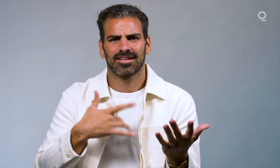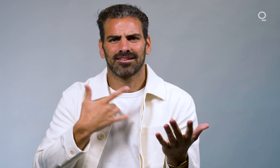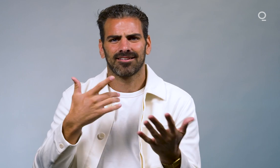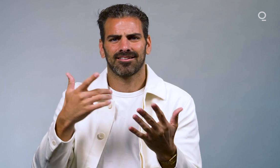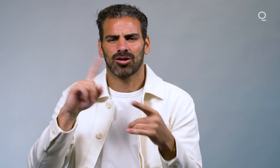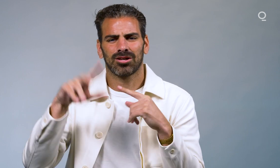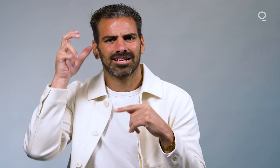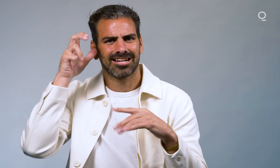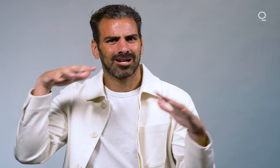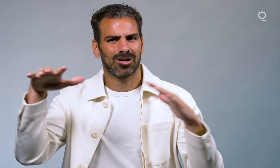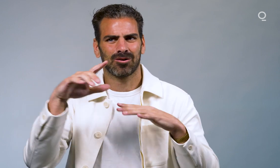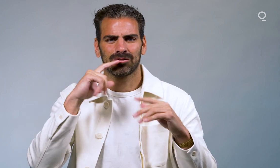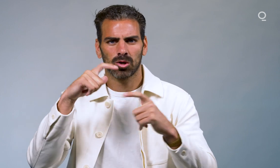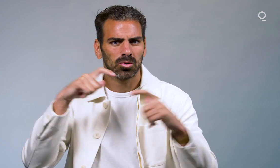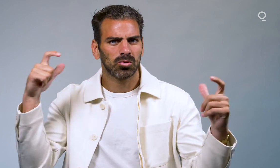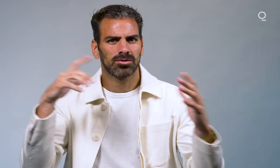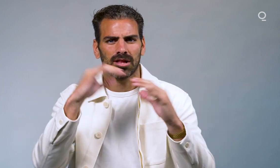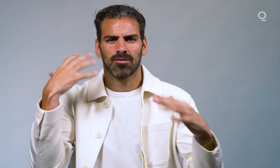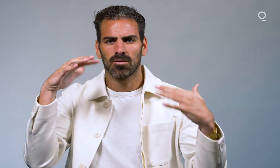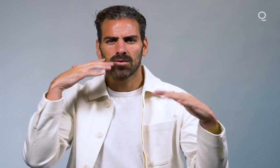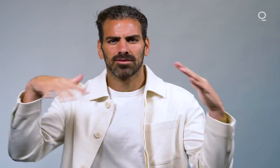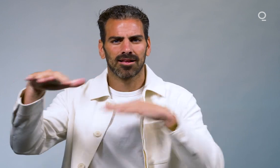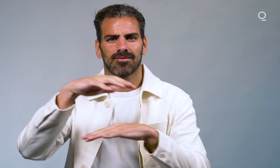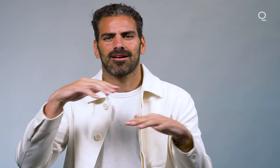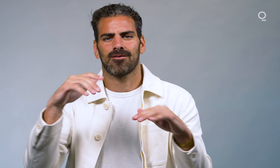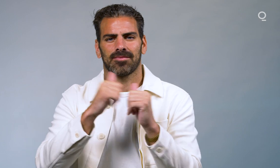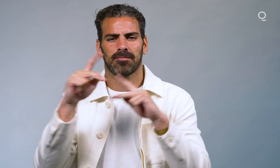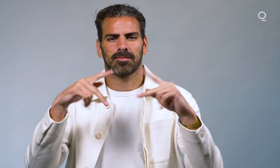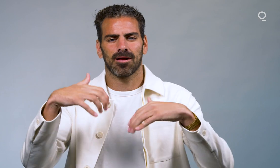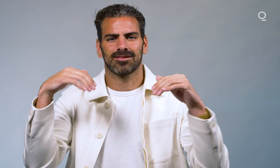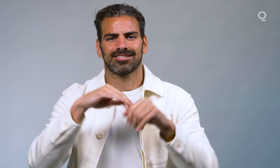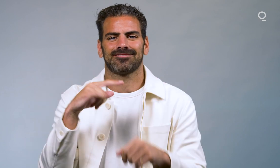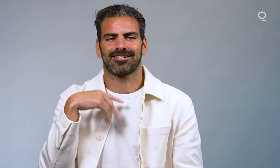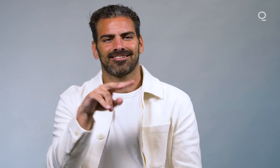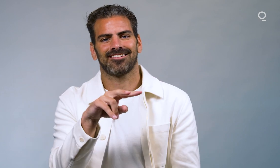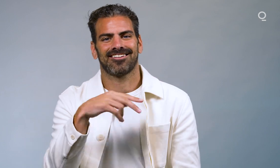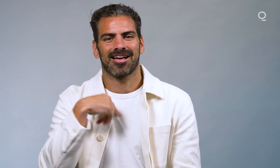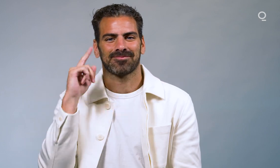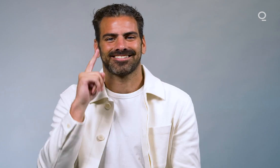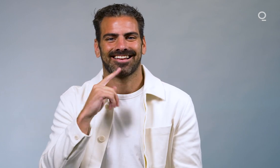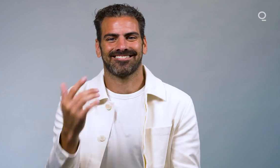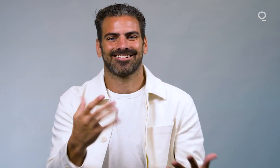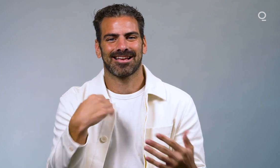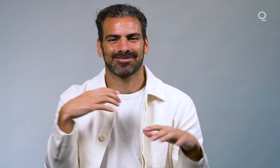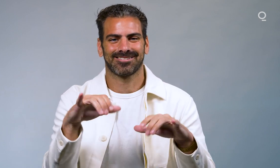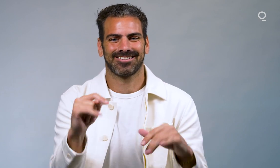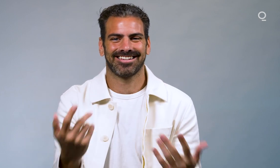And at the end, I couldn't hear any of it. I couldn't feel any of it. And I was still able to keep the math perfectly on time, which is kind of ironic. Right.